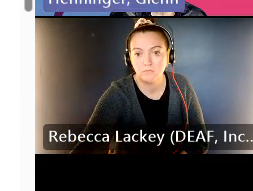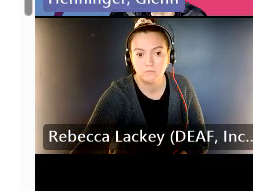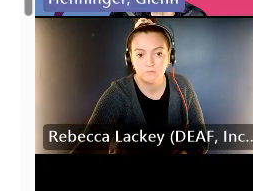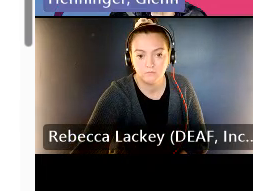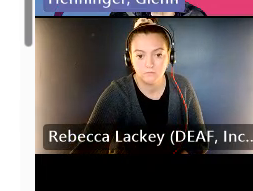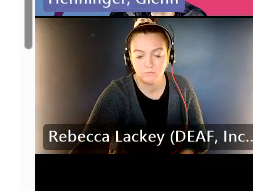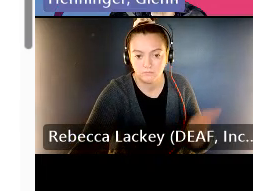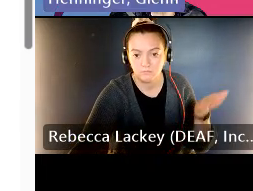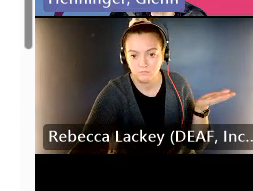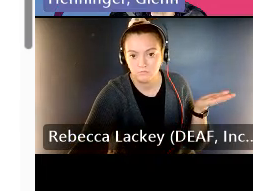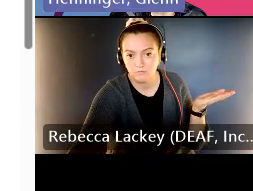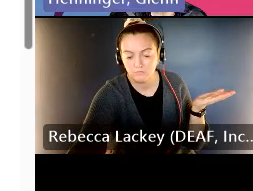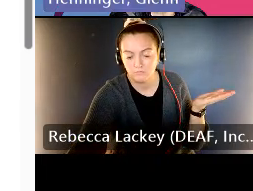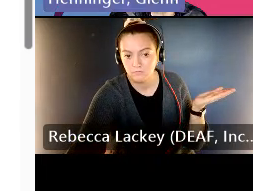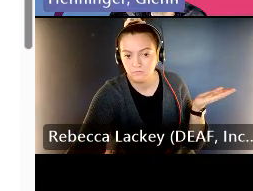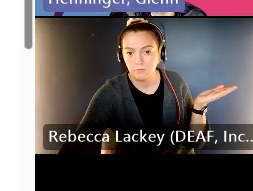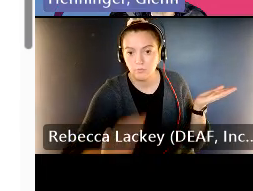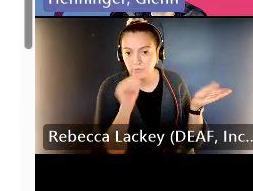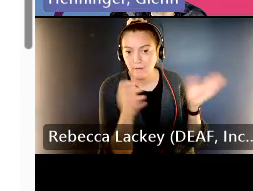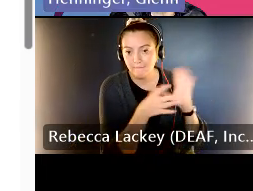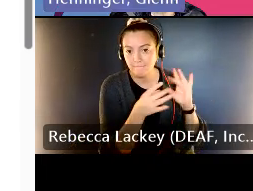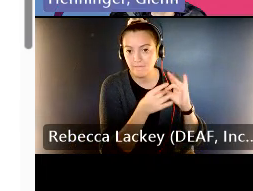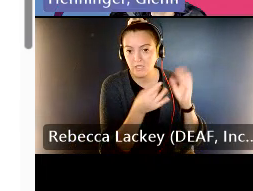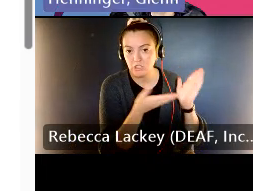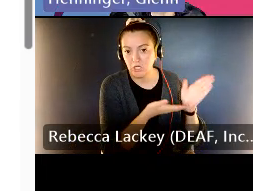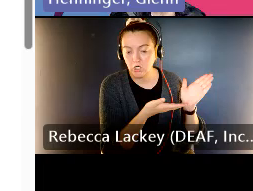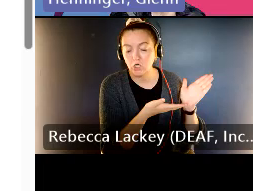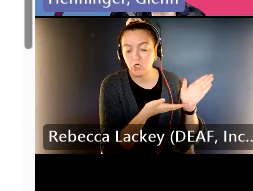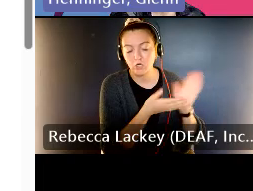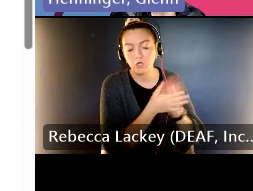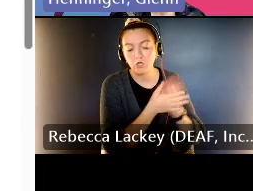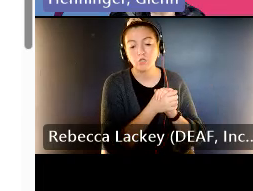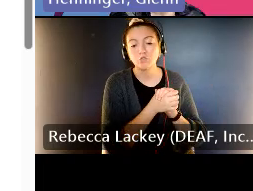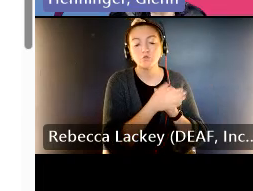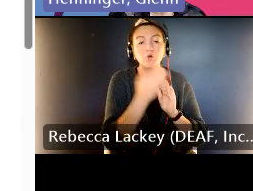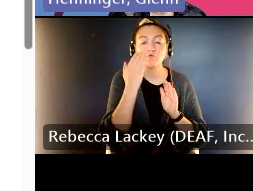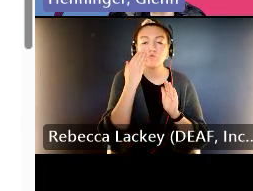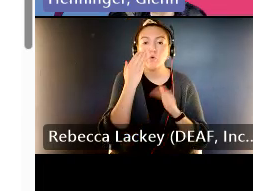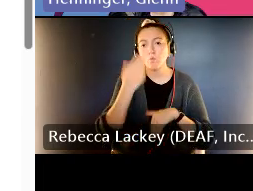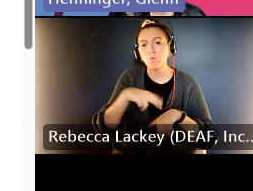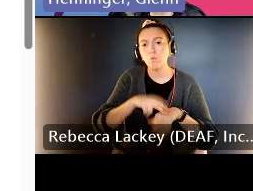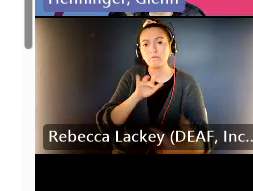either so that you know, you can of course contact all the way down.